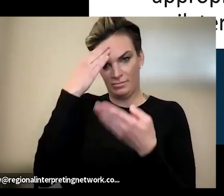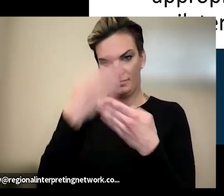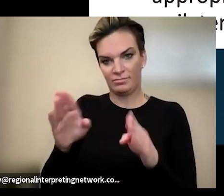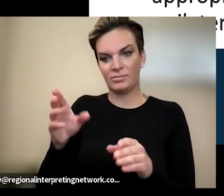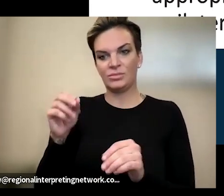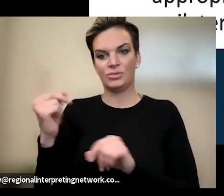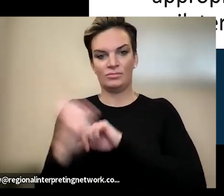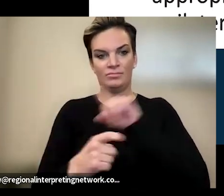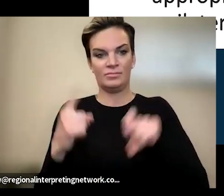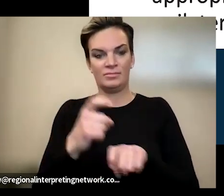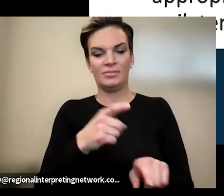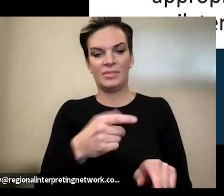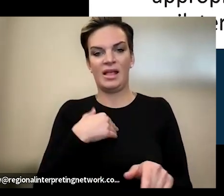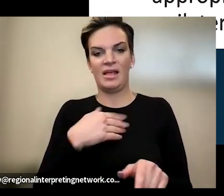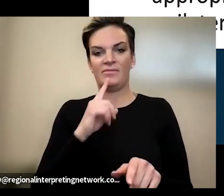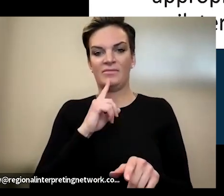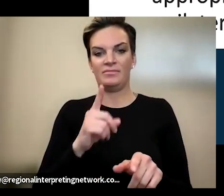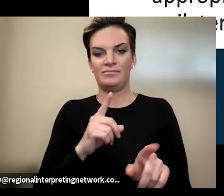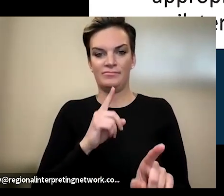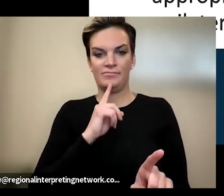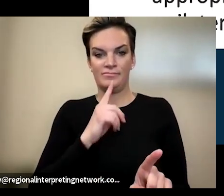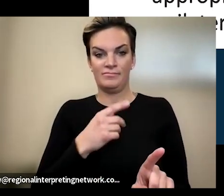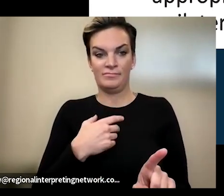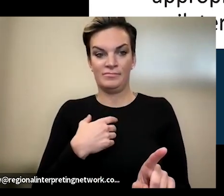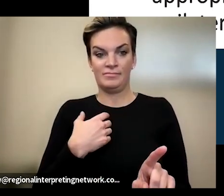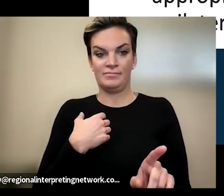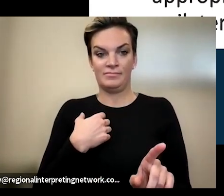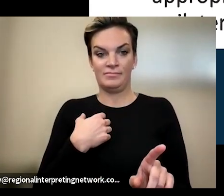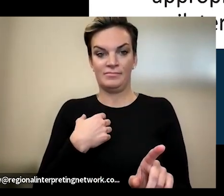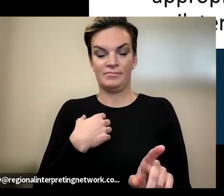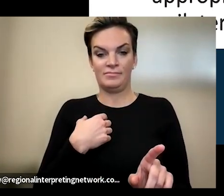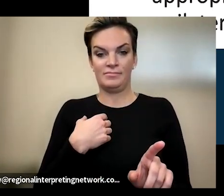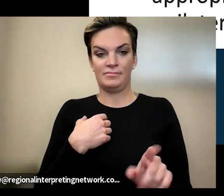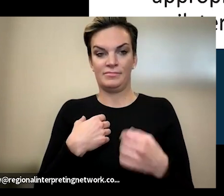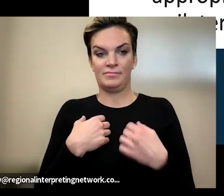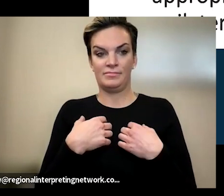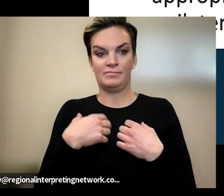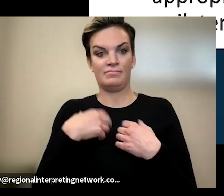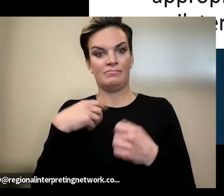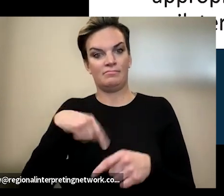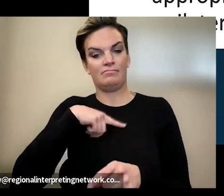a healthy critical distance from the authority of their physicians' voice into the clinic with them."